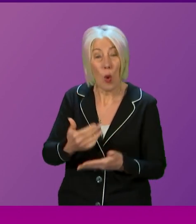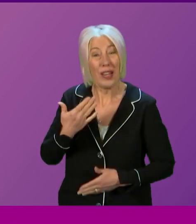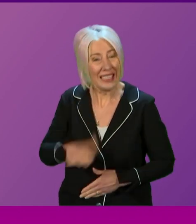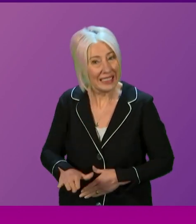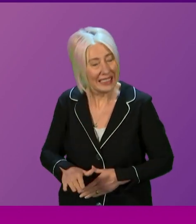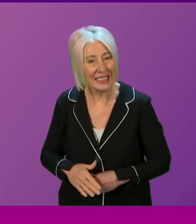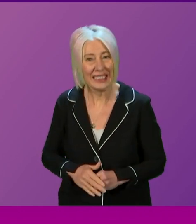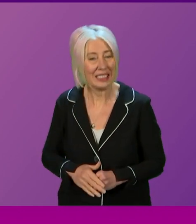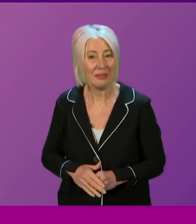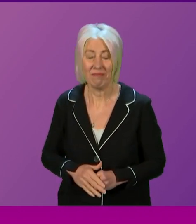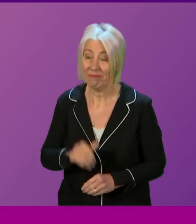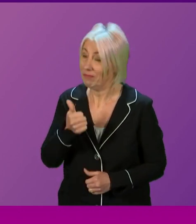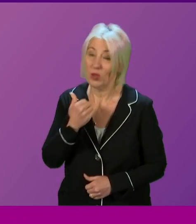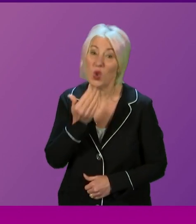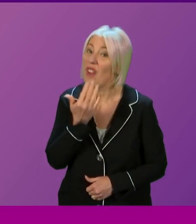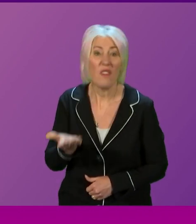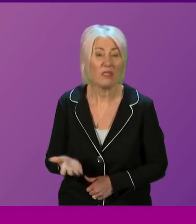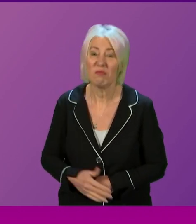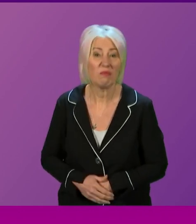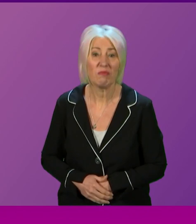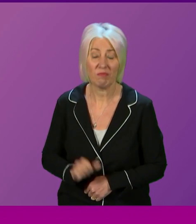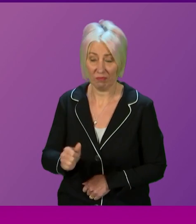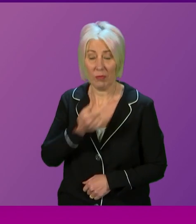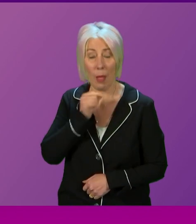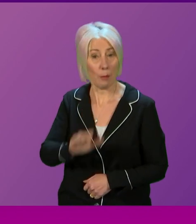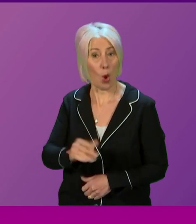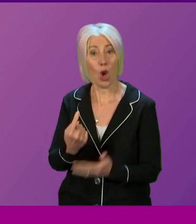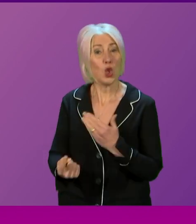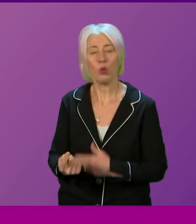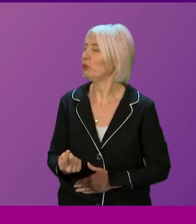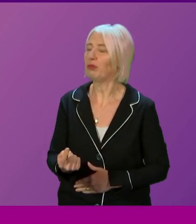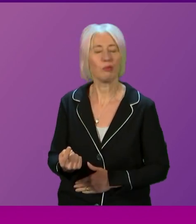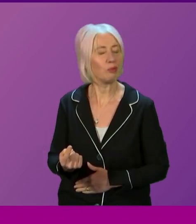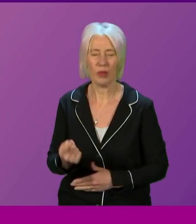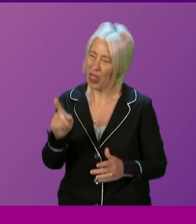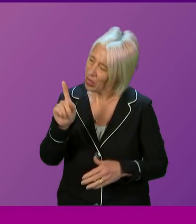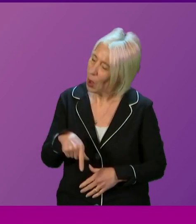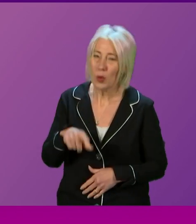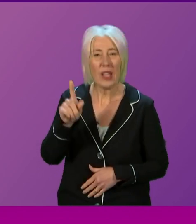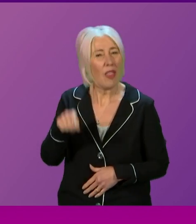That is not good enough. Charlie is not alone—there are thousands of children like him.